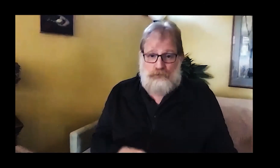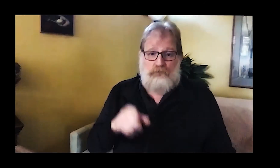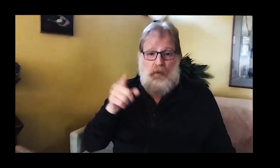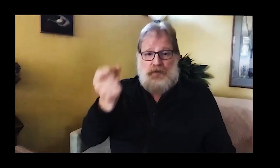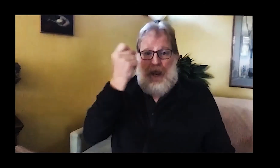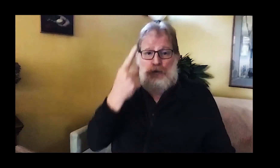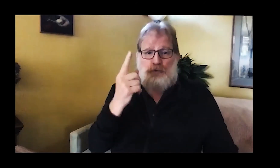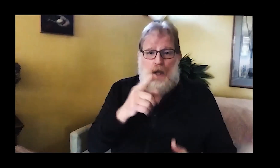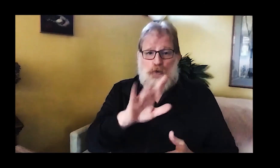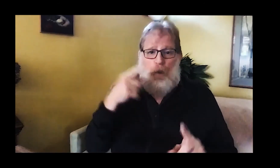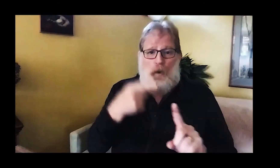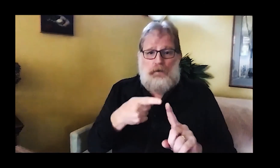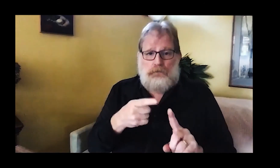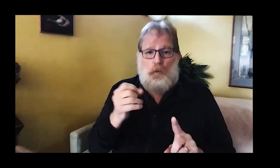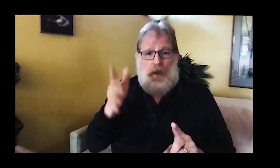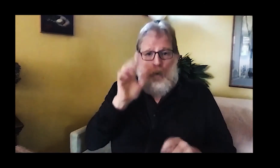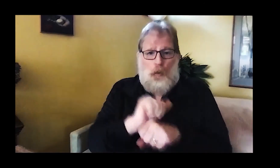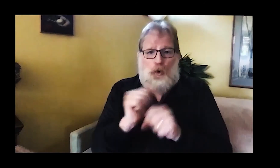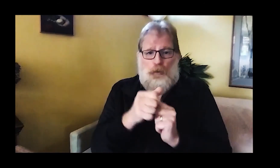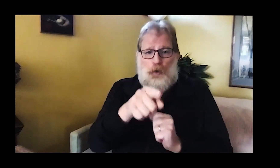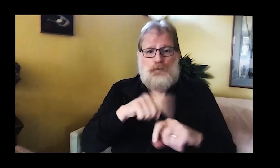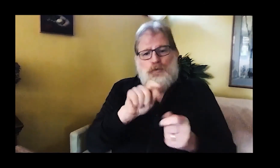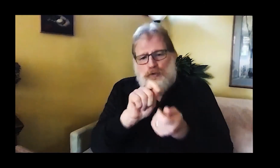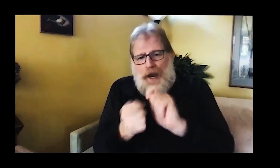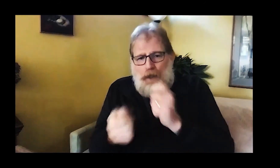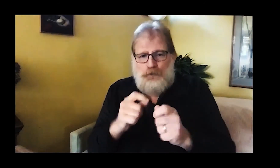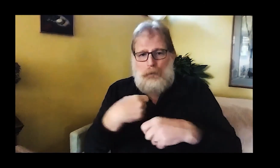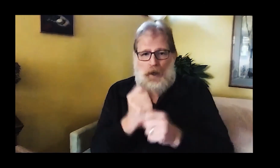you know you lucky bastard. I understand your point. We'll work with you to modify the script.